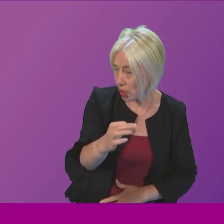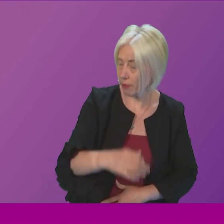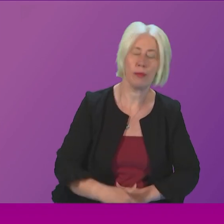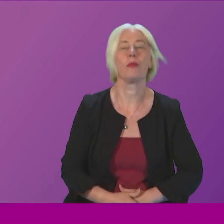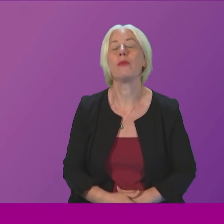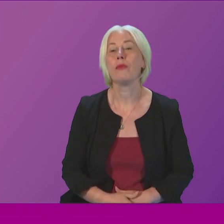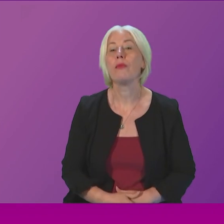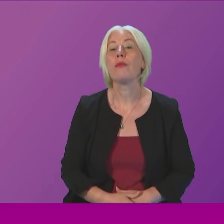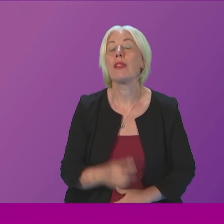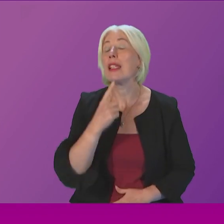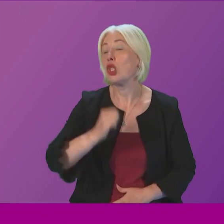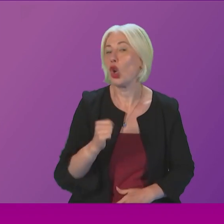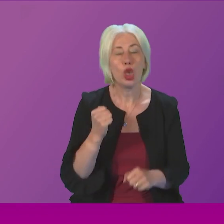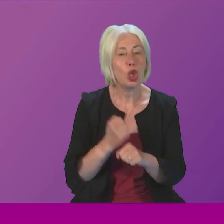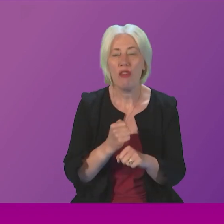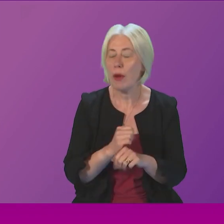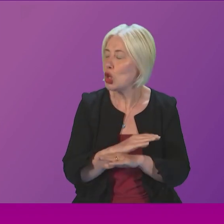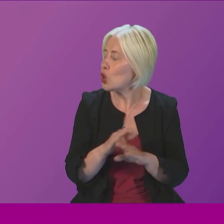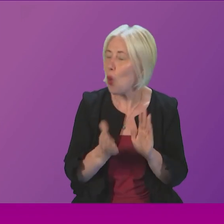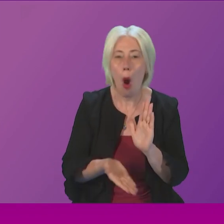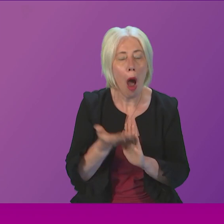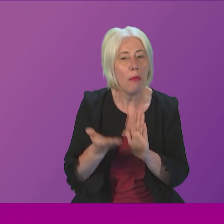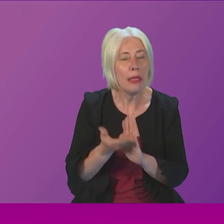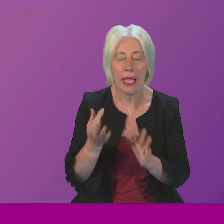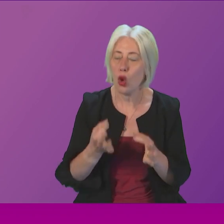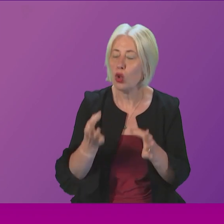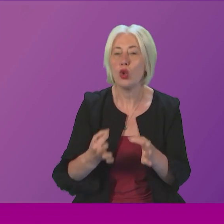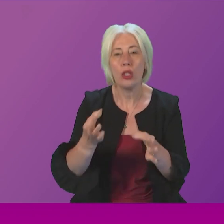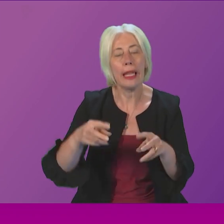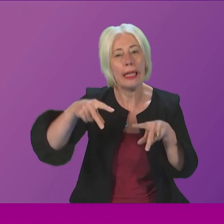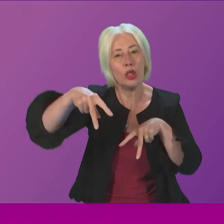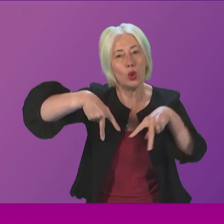“the Scottish Government has no update on its delayed dualling project, leaving us all